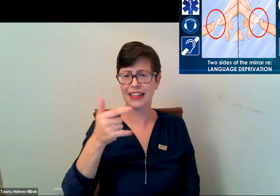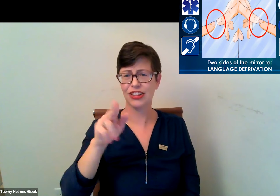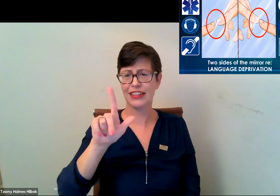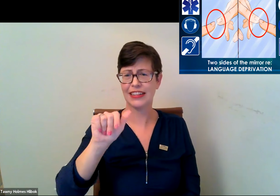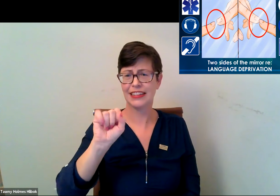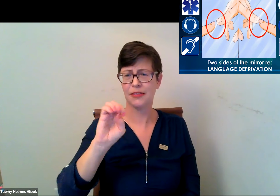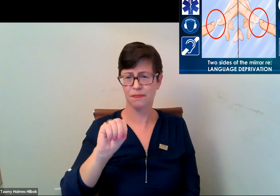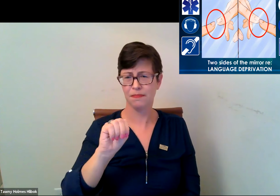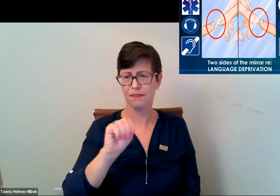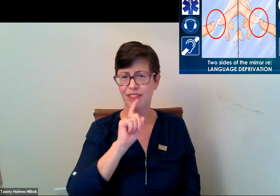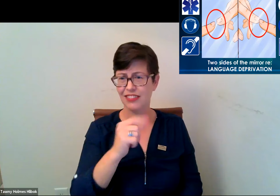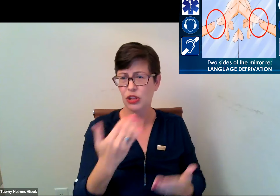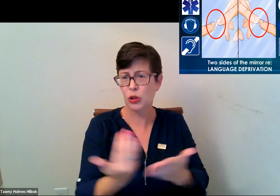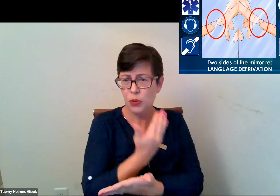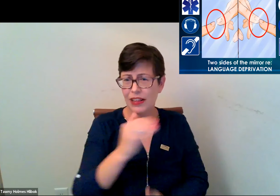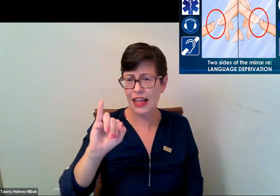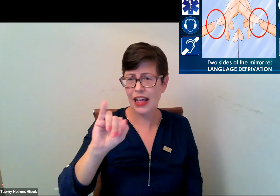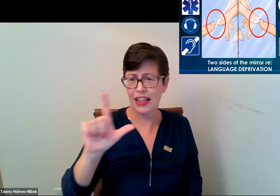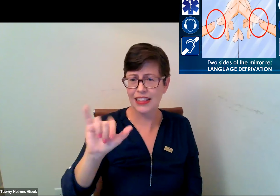They were talking about. Mano lingual ISM.